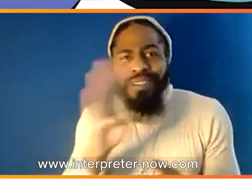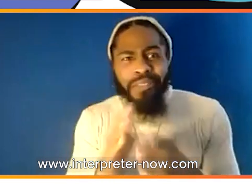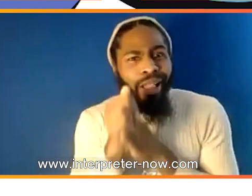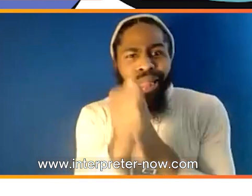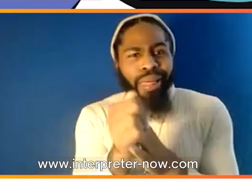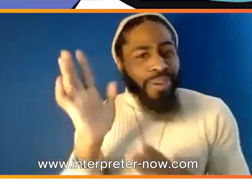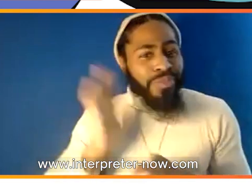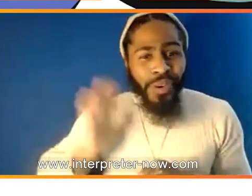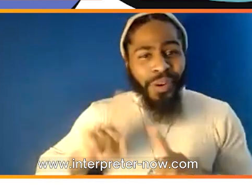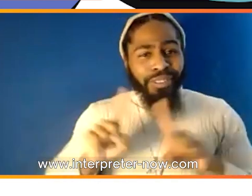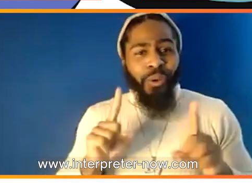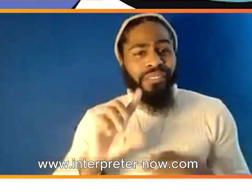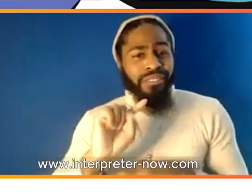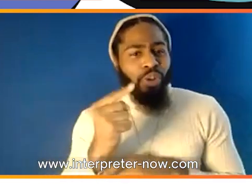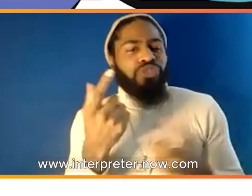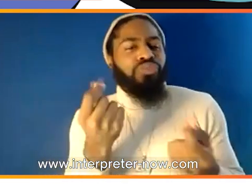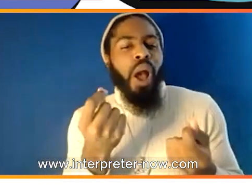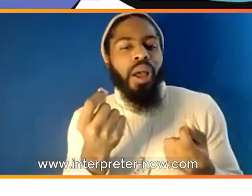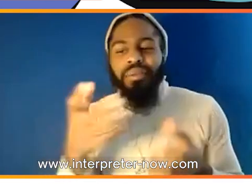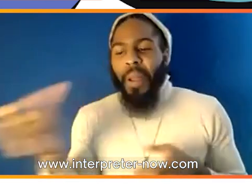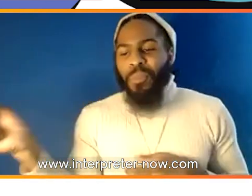So first things first, I found a co-leader. I thought that was really important to have